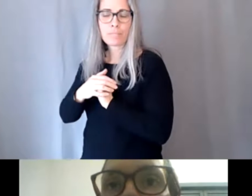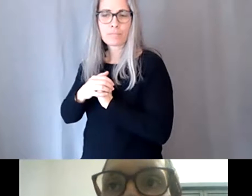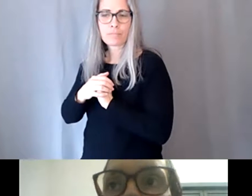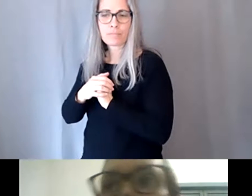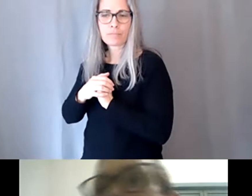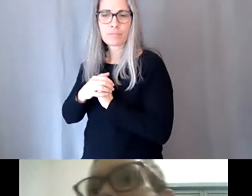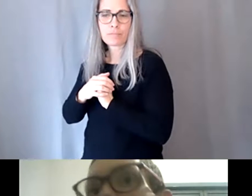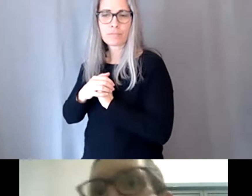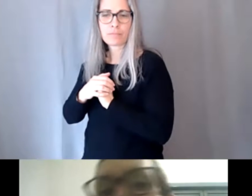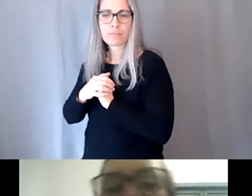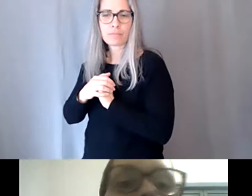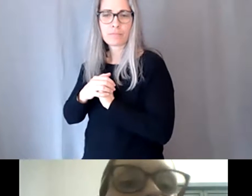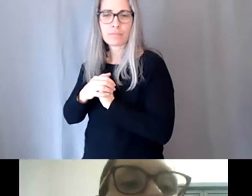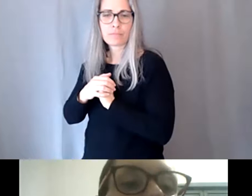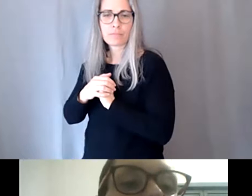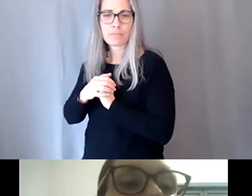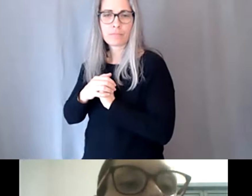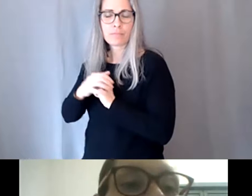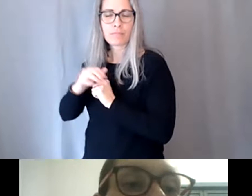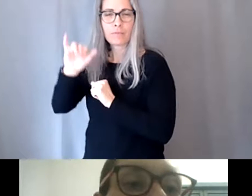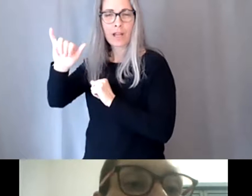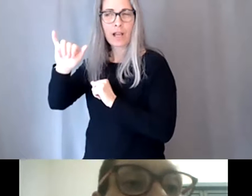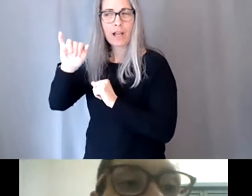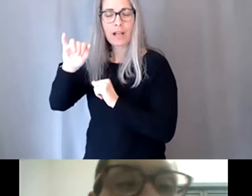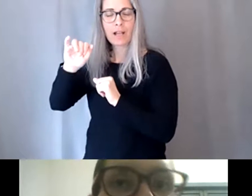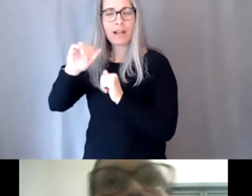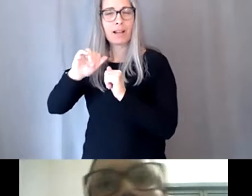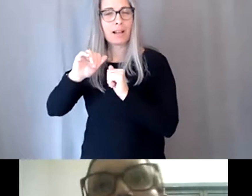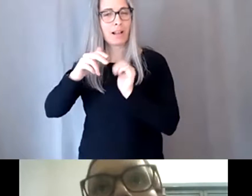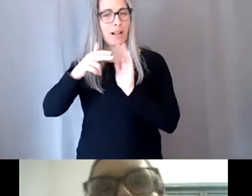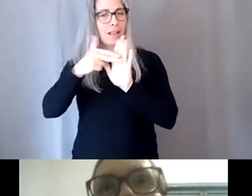as genocide or things like that but our